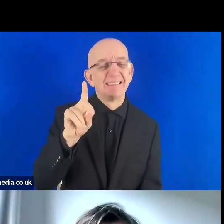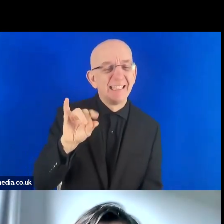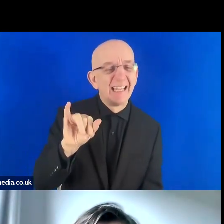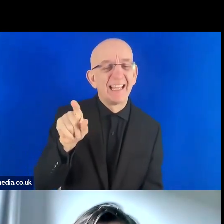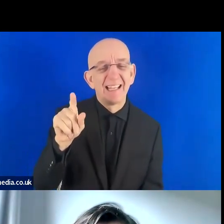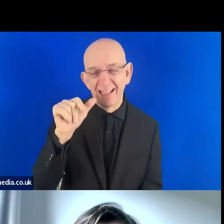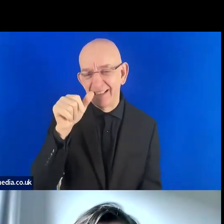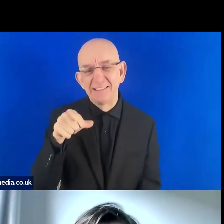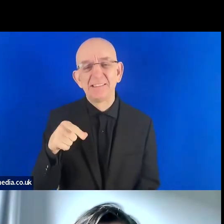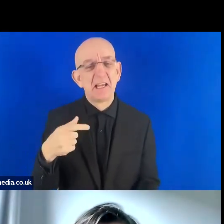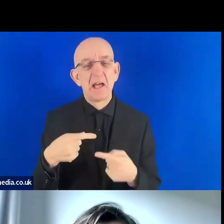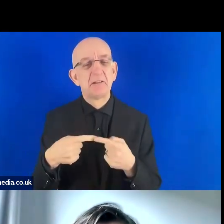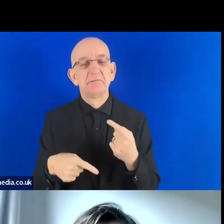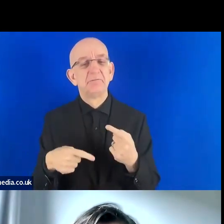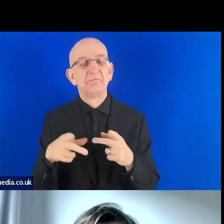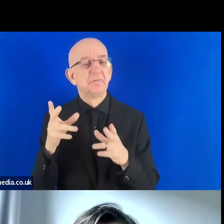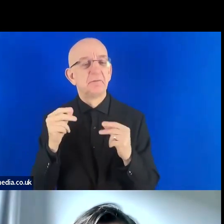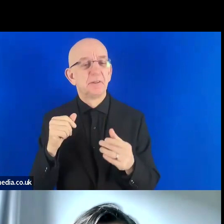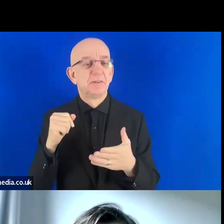asking you what language you speak?